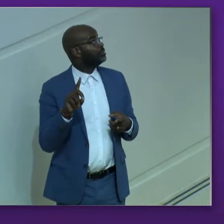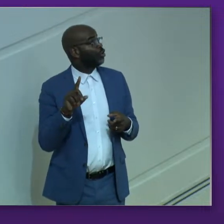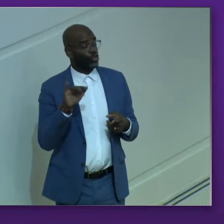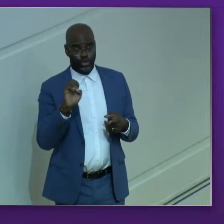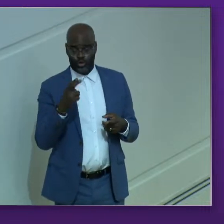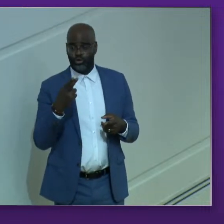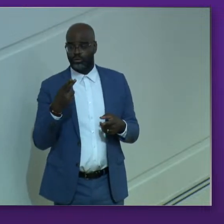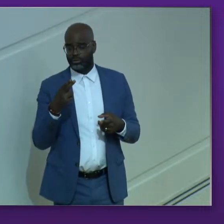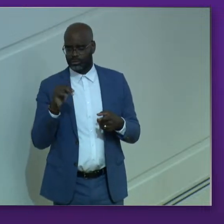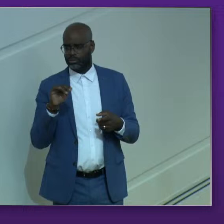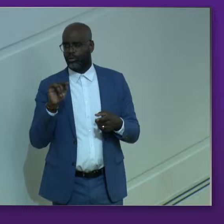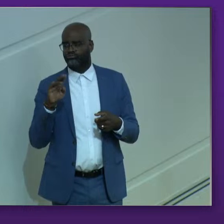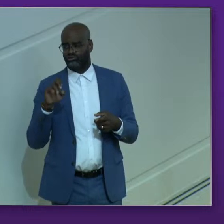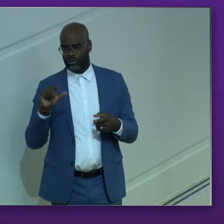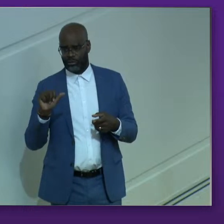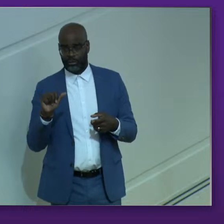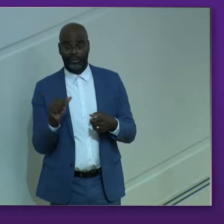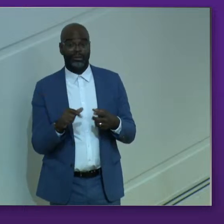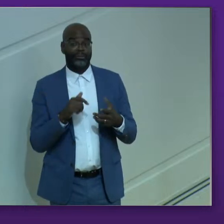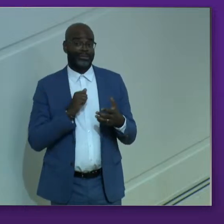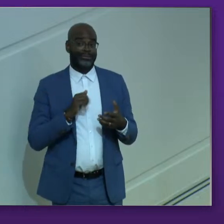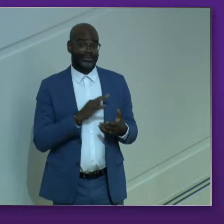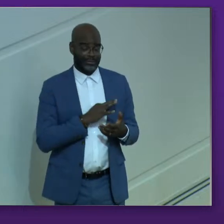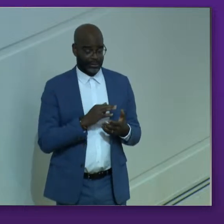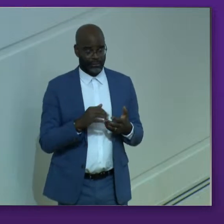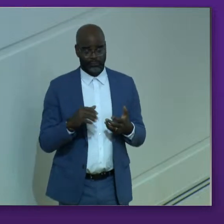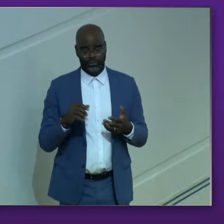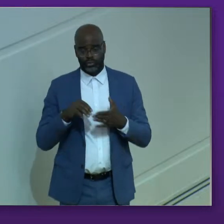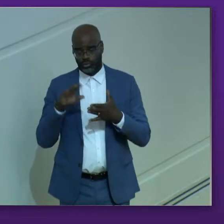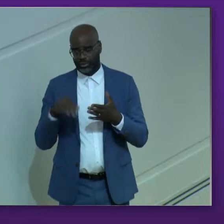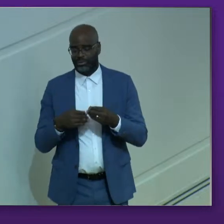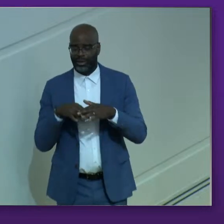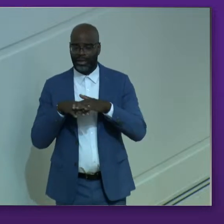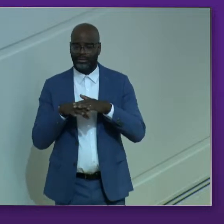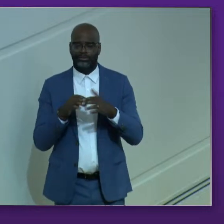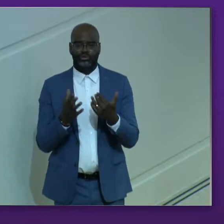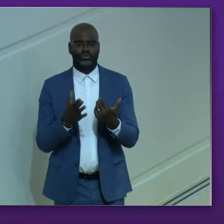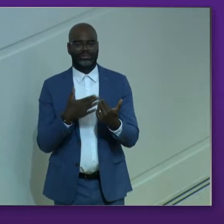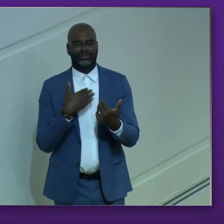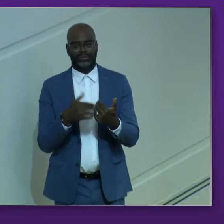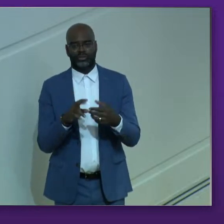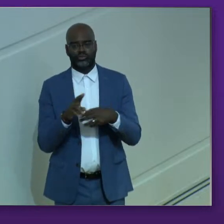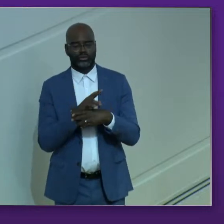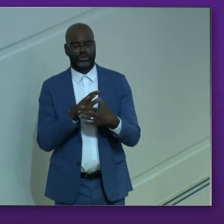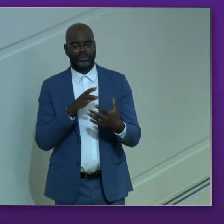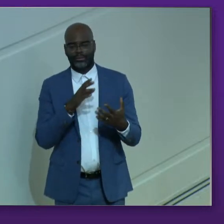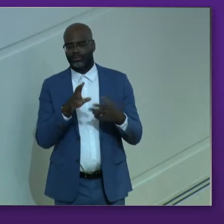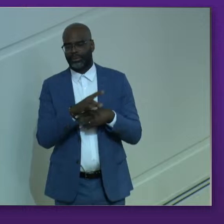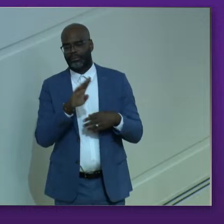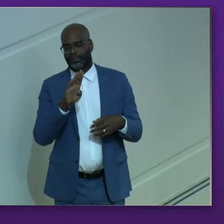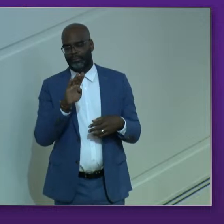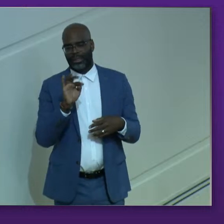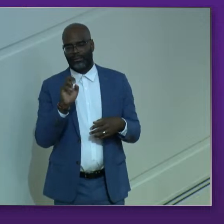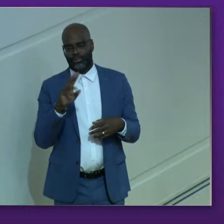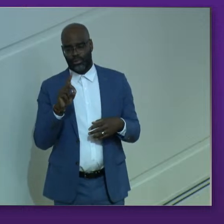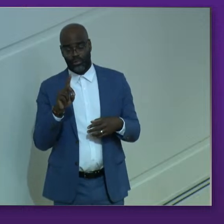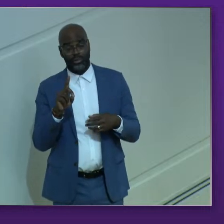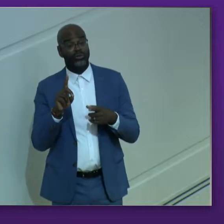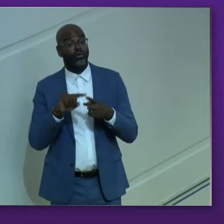ULTIMATELY CONTRIBUTING TO ENHANCE STUDENT SUCCESS AND COMMUNITY ENGAGEMENT. STAFF